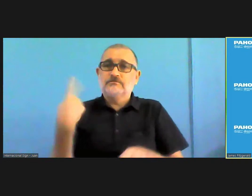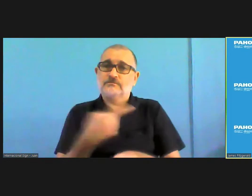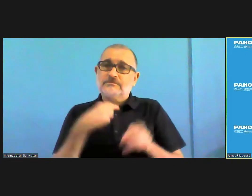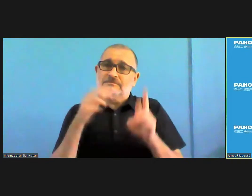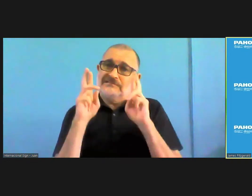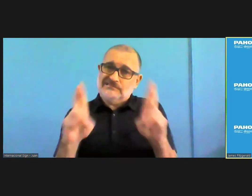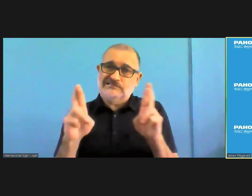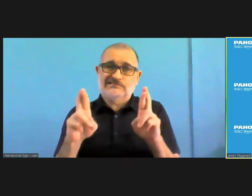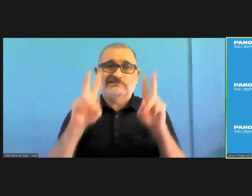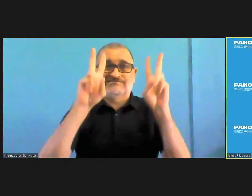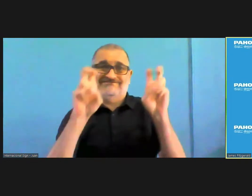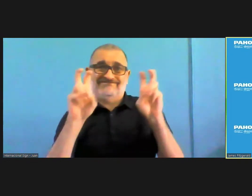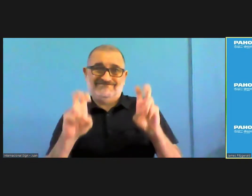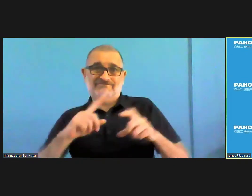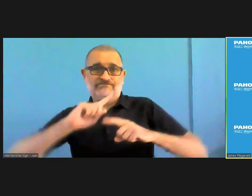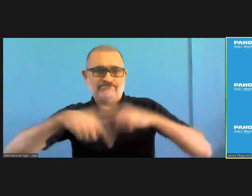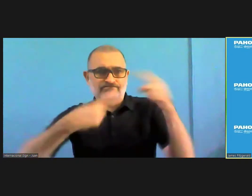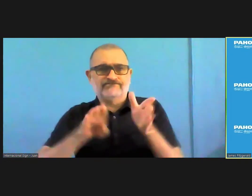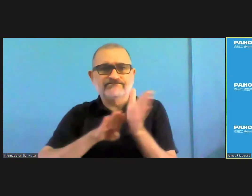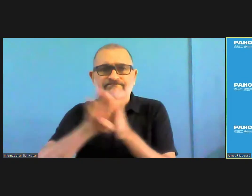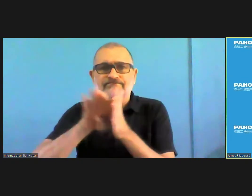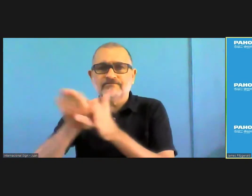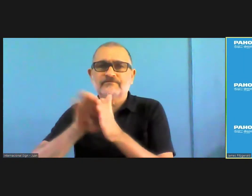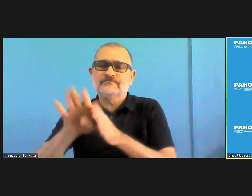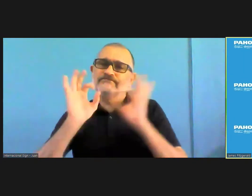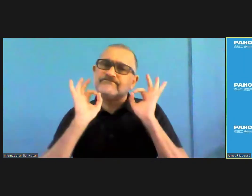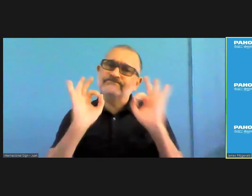prepared within the context of a future emergency, but to better